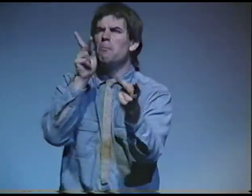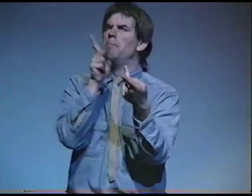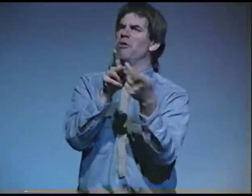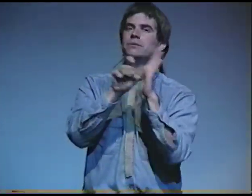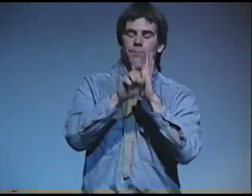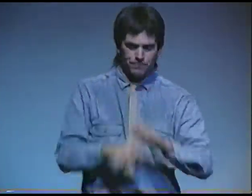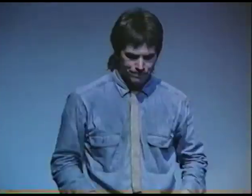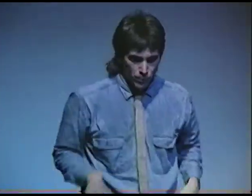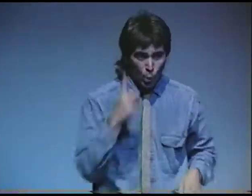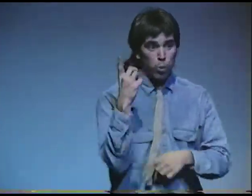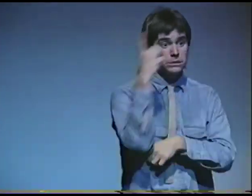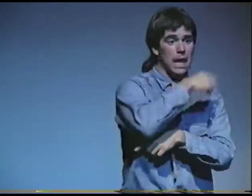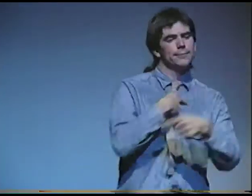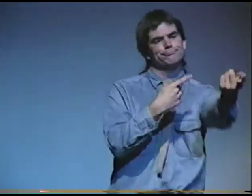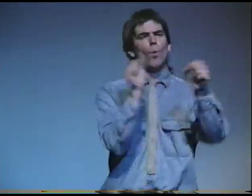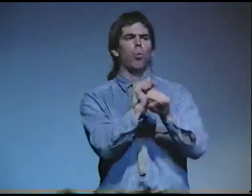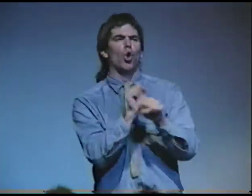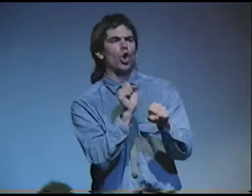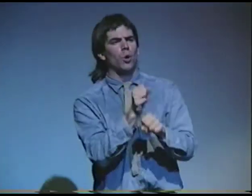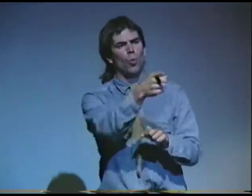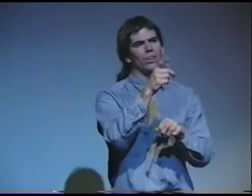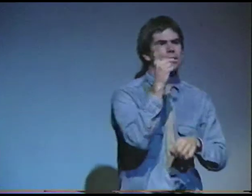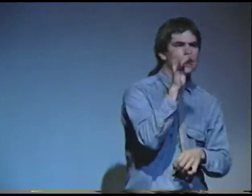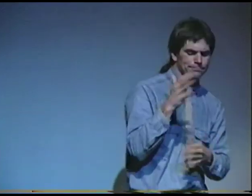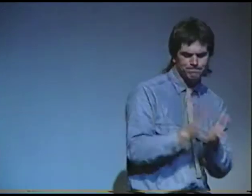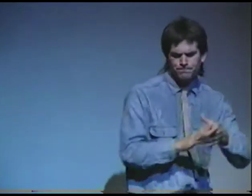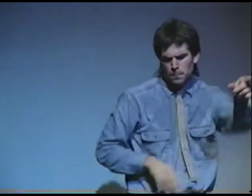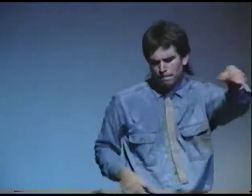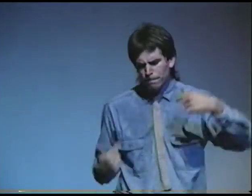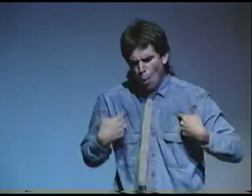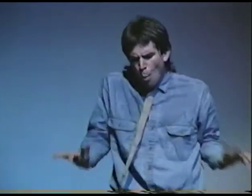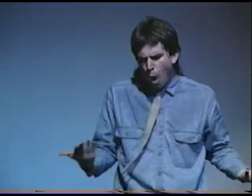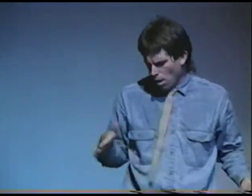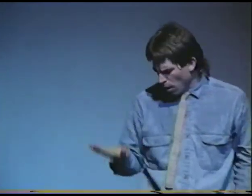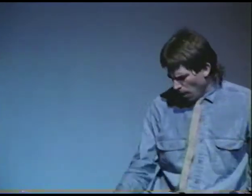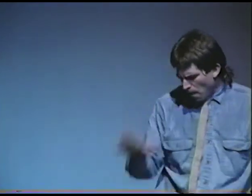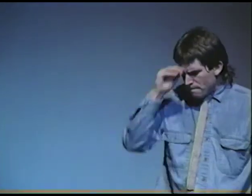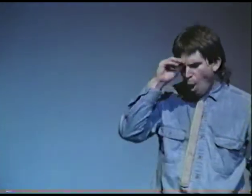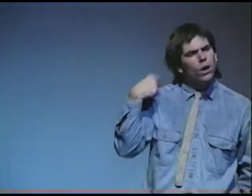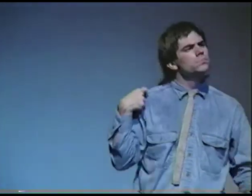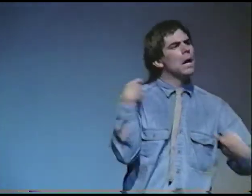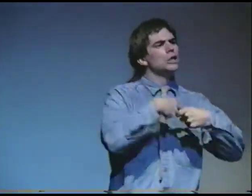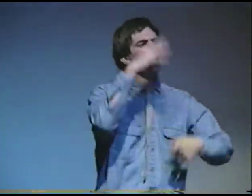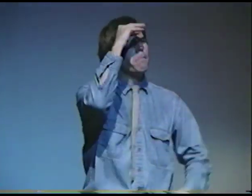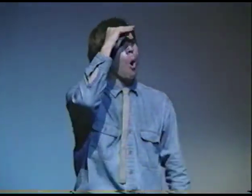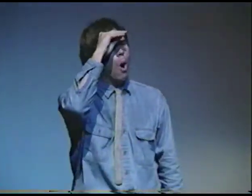OK, perfect example of misunderstanding. One day we were working, and I was